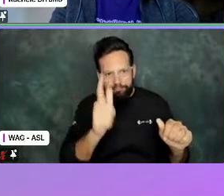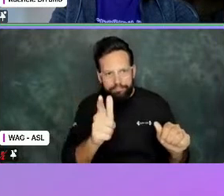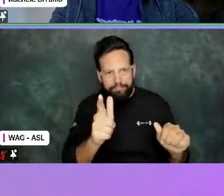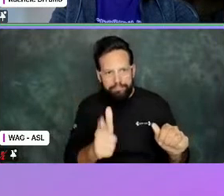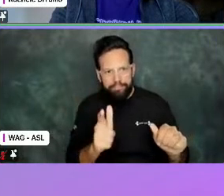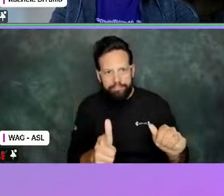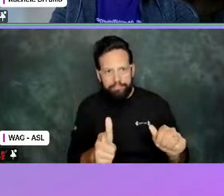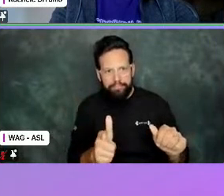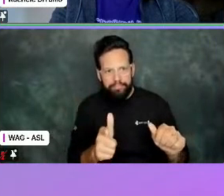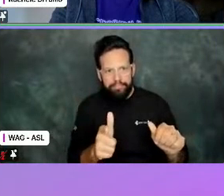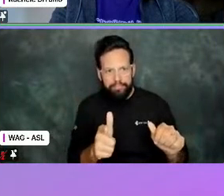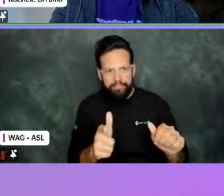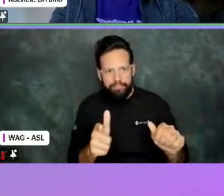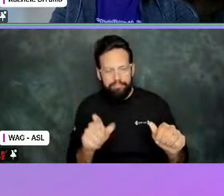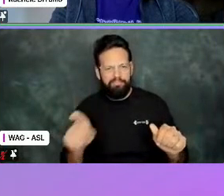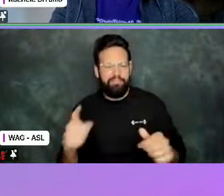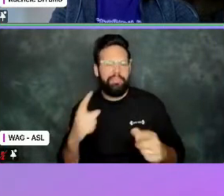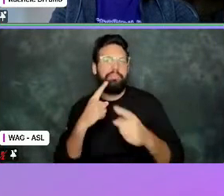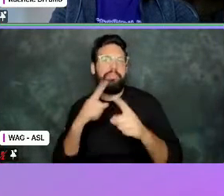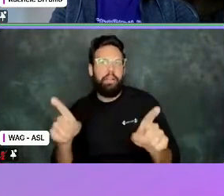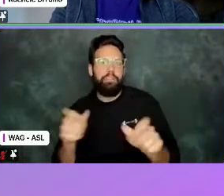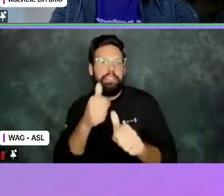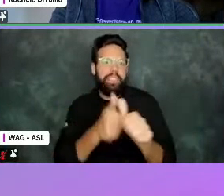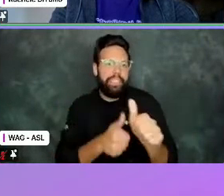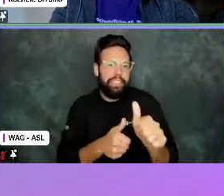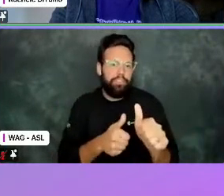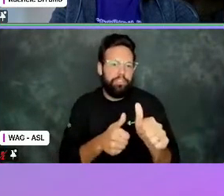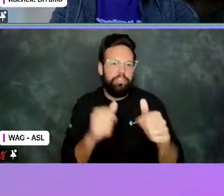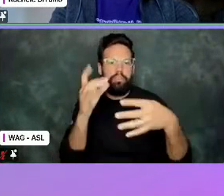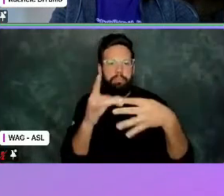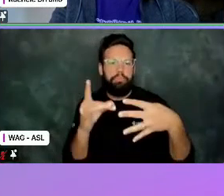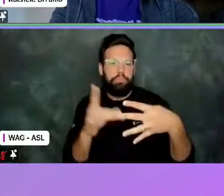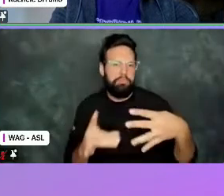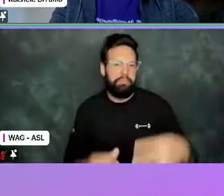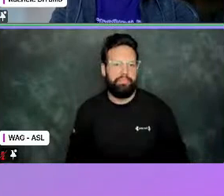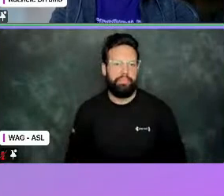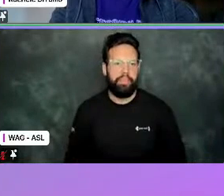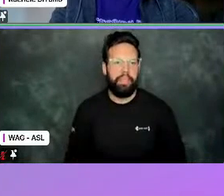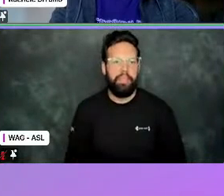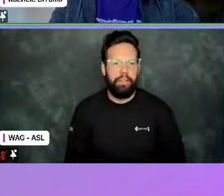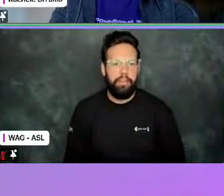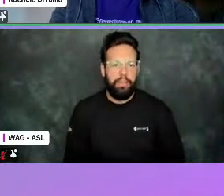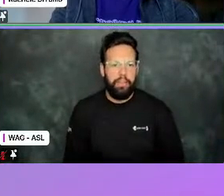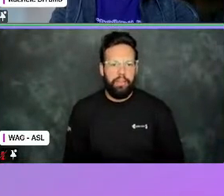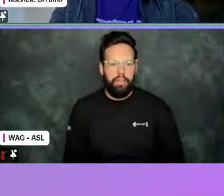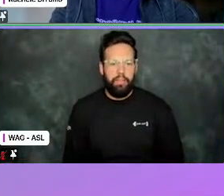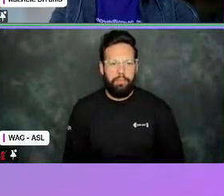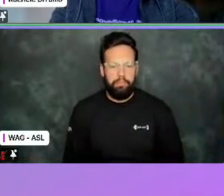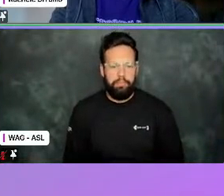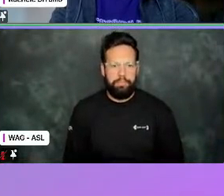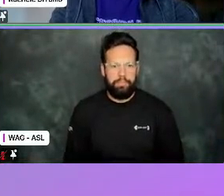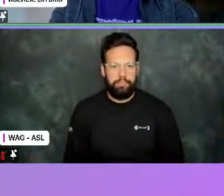items on the list using the down arrow key. Bibim solid